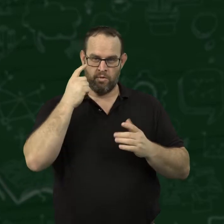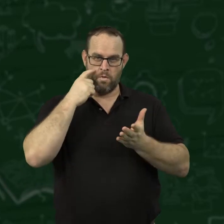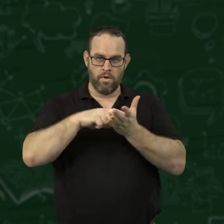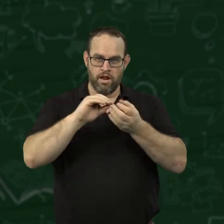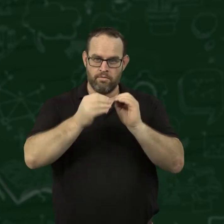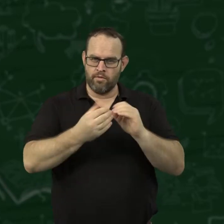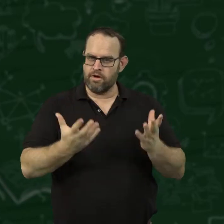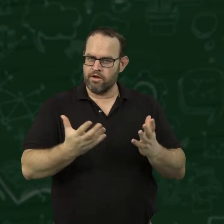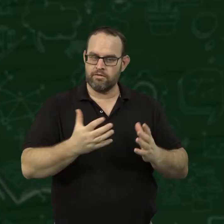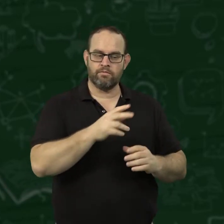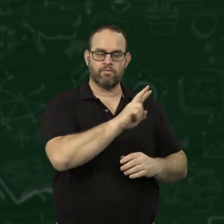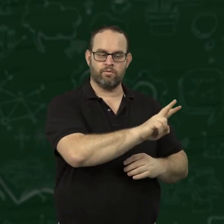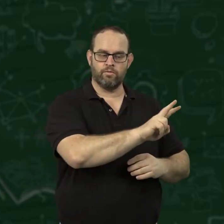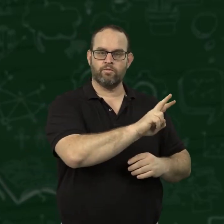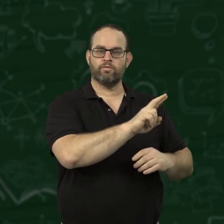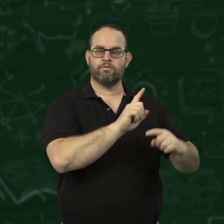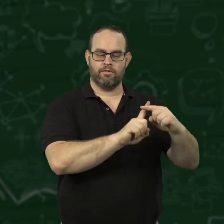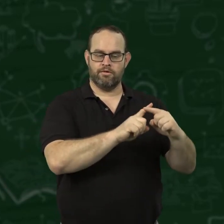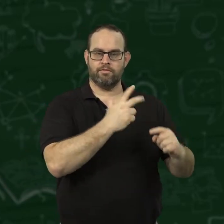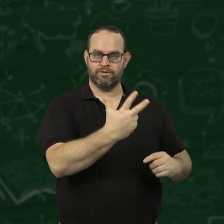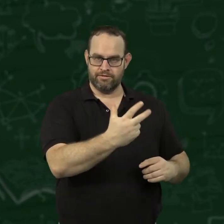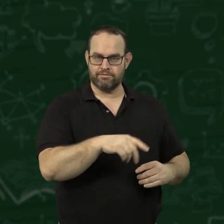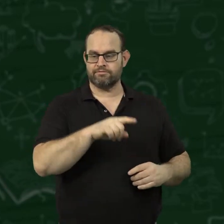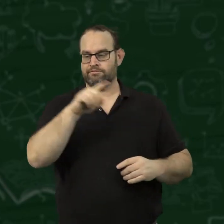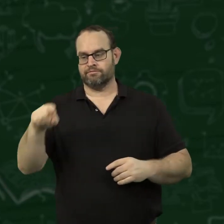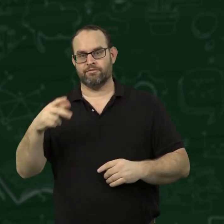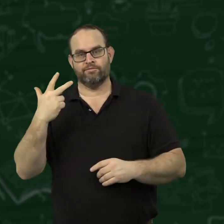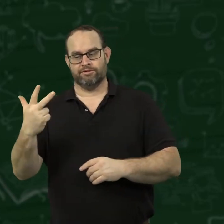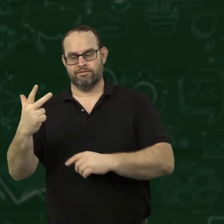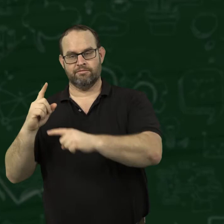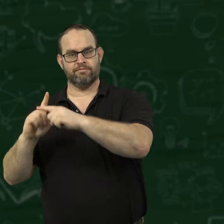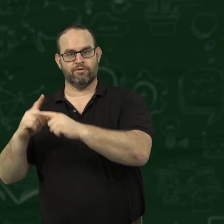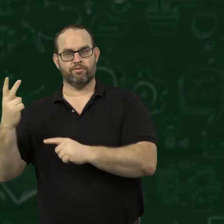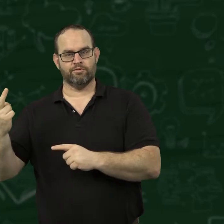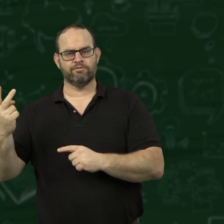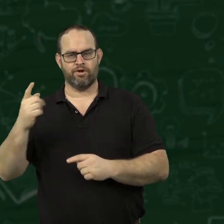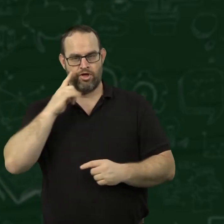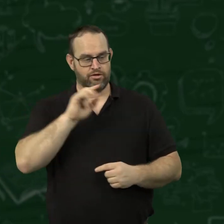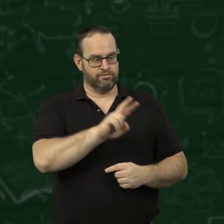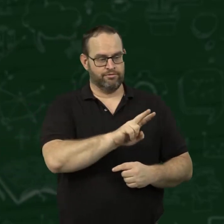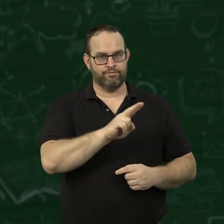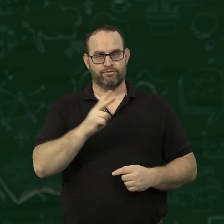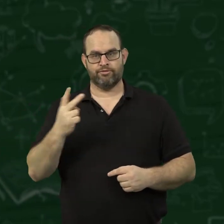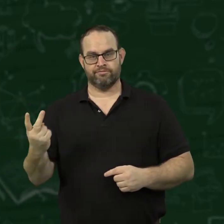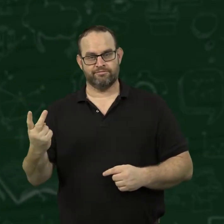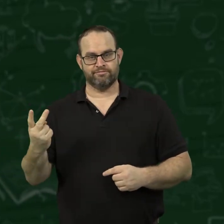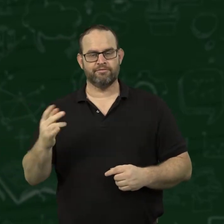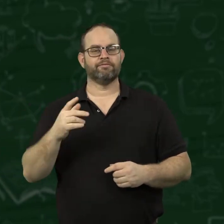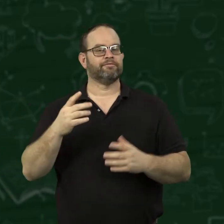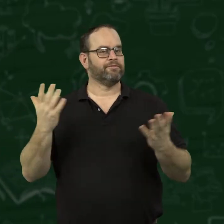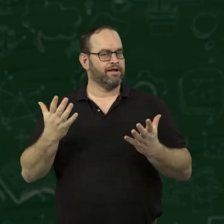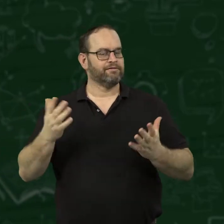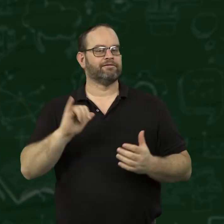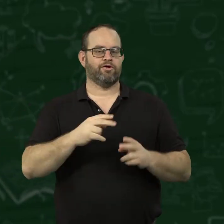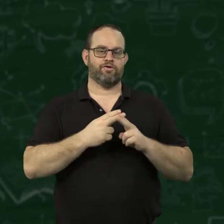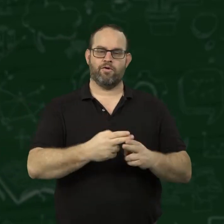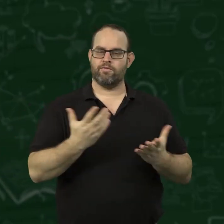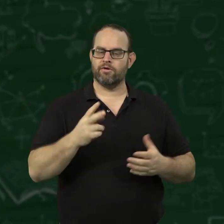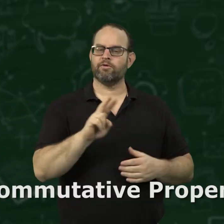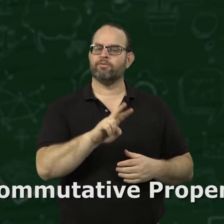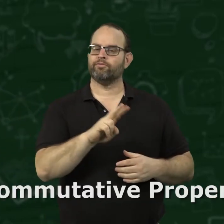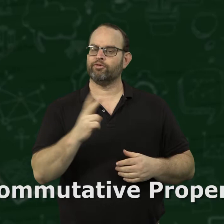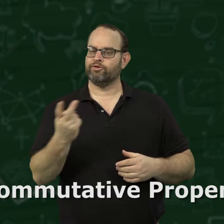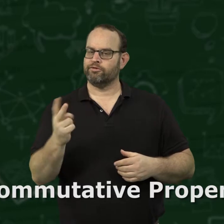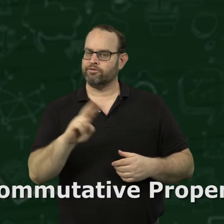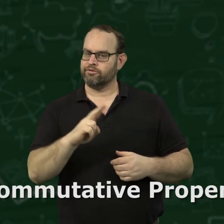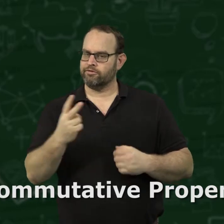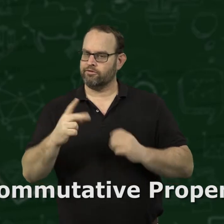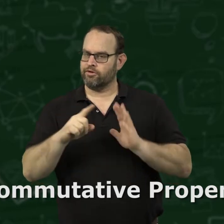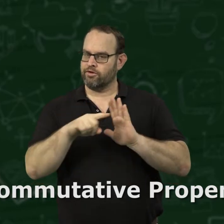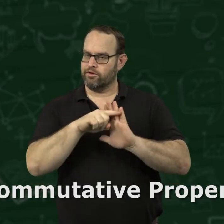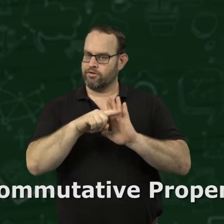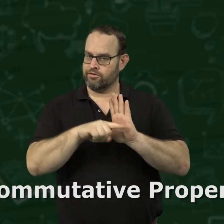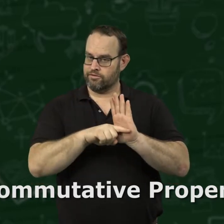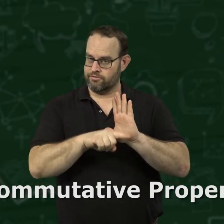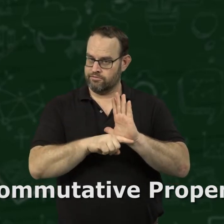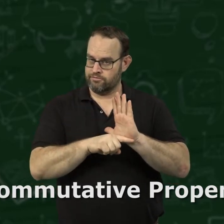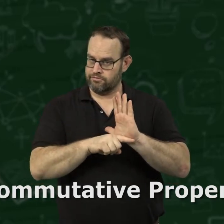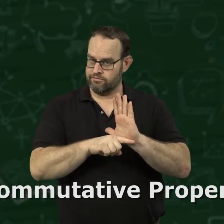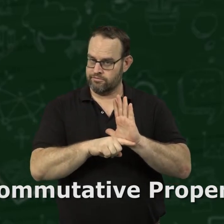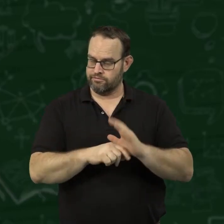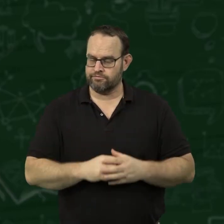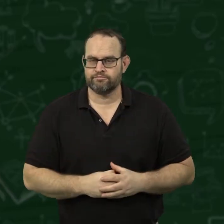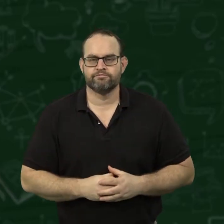Notice that 2 + 3 is reordered as 3 + 2, this is the commutative property.